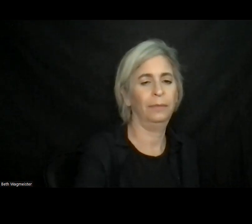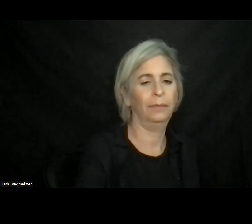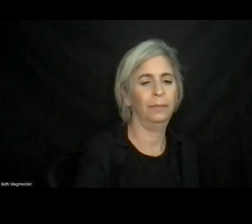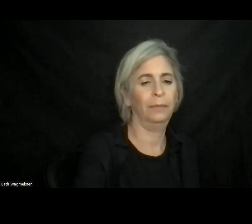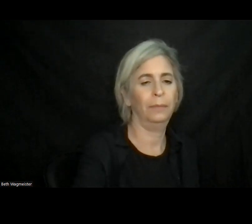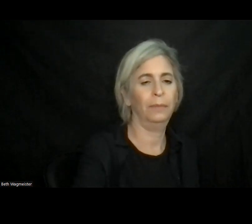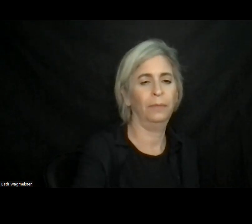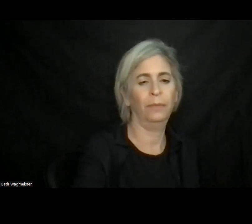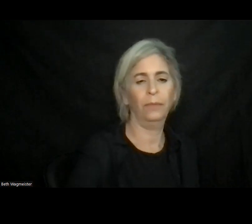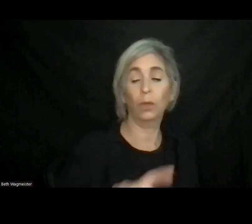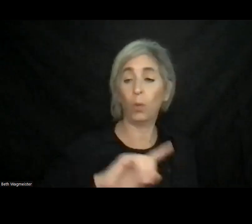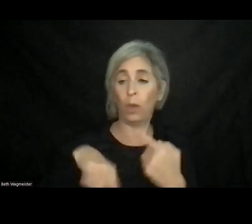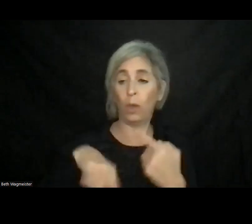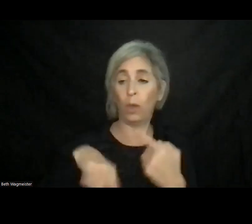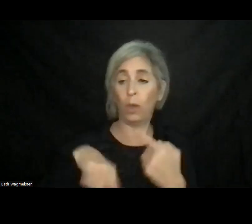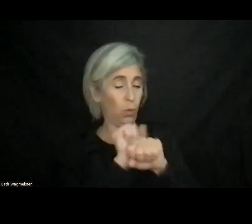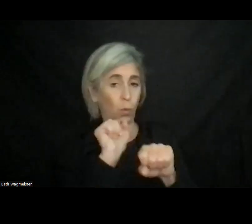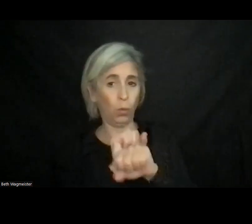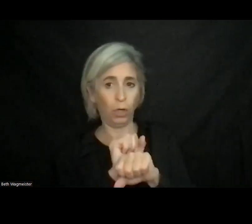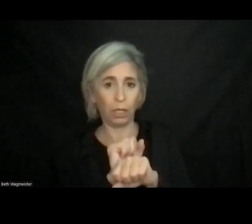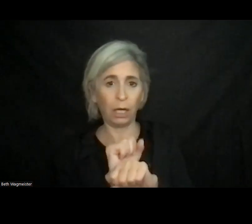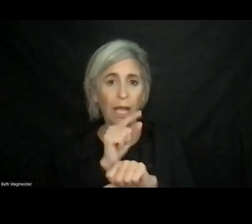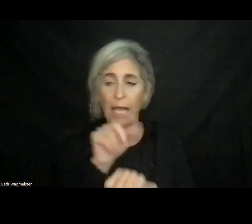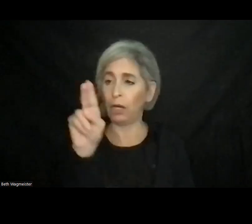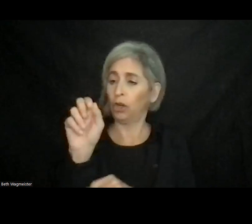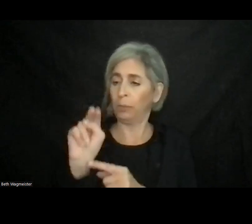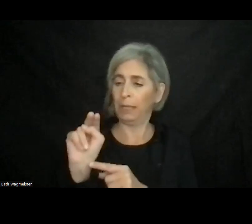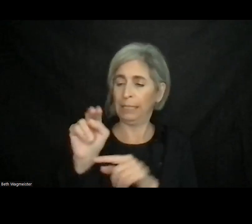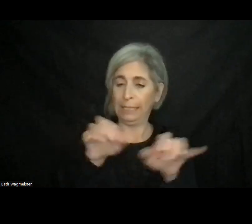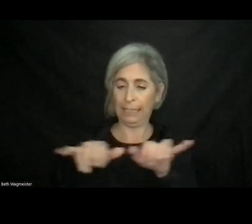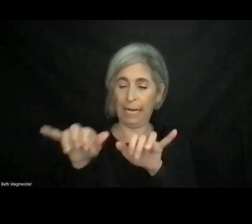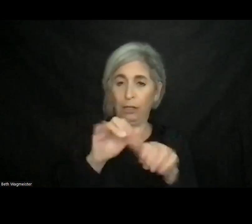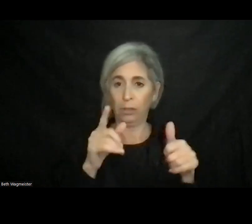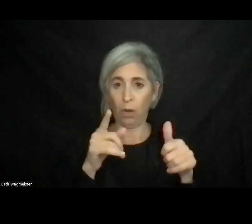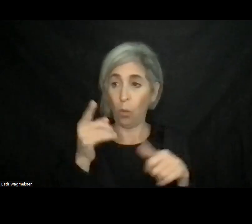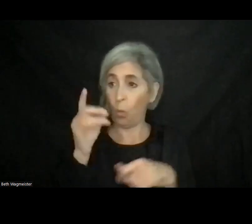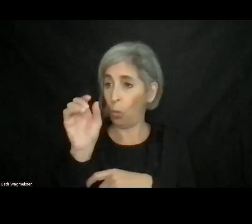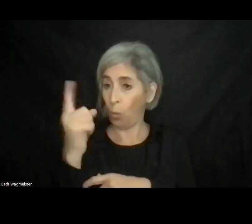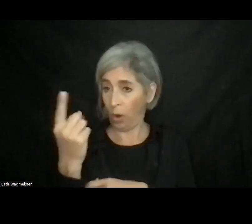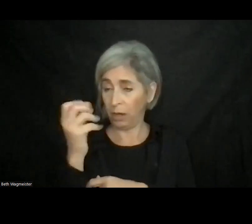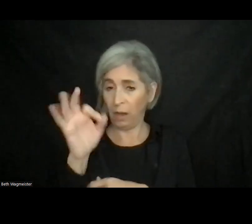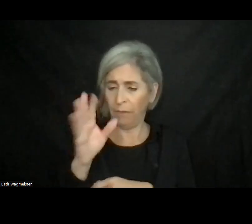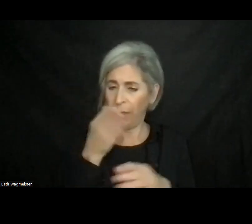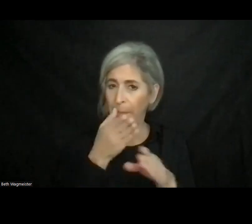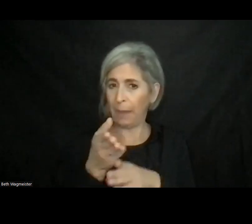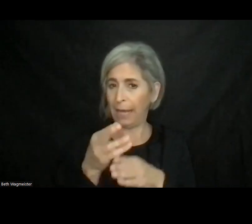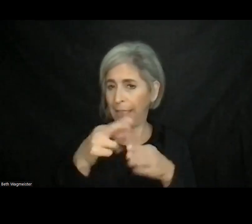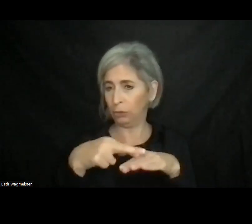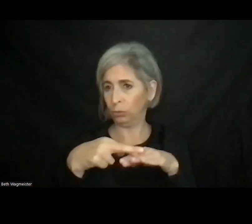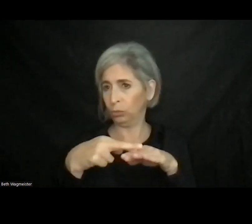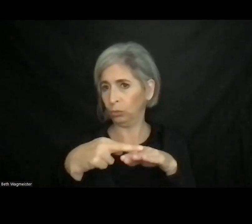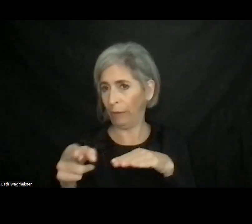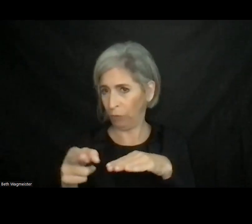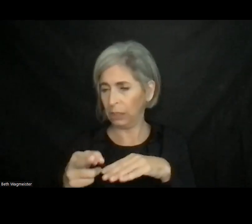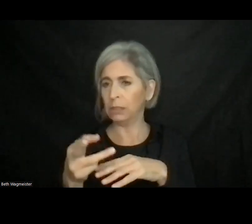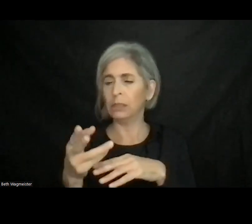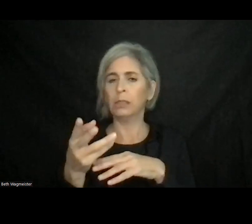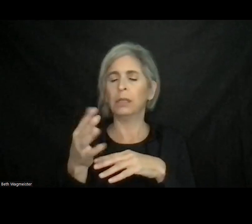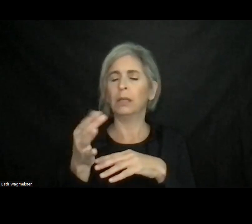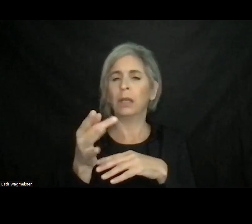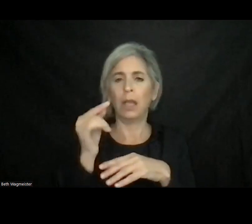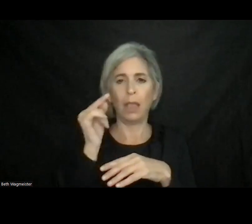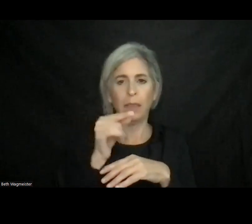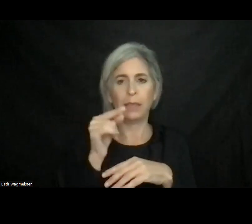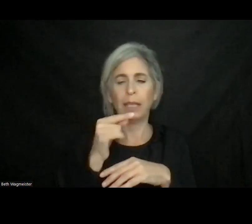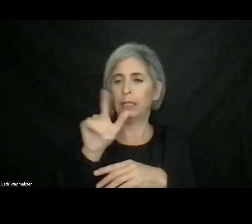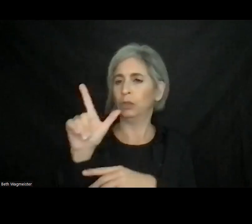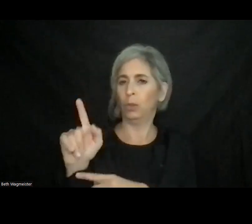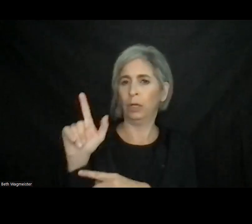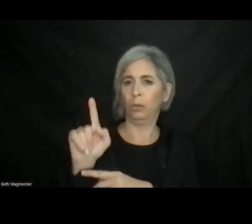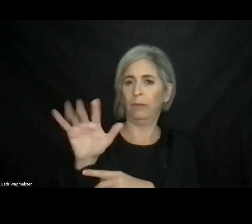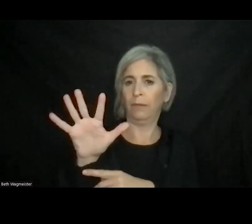work on the urban standard, one of the main reference it was the 21542.